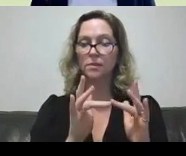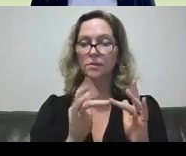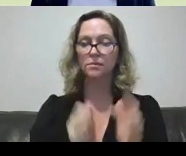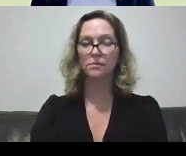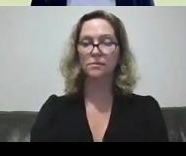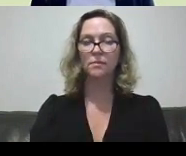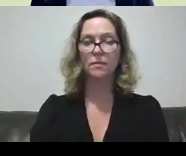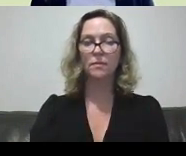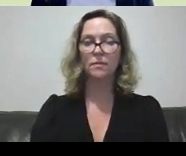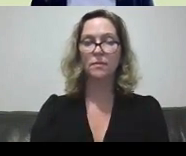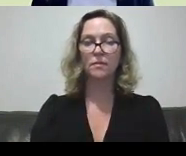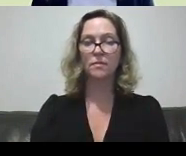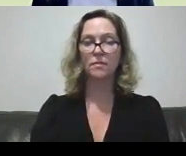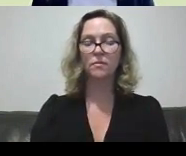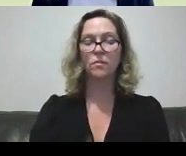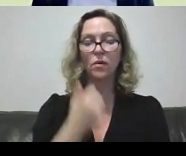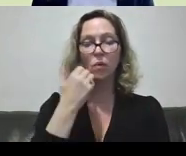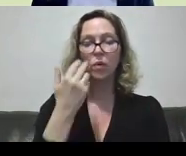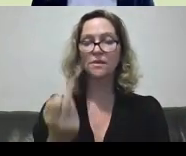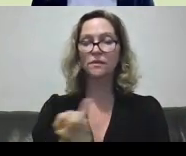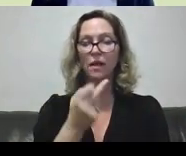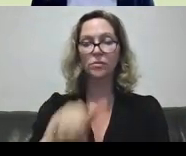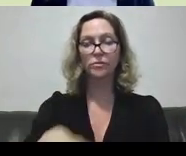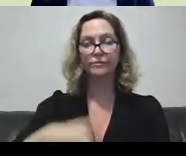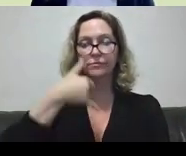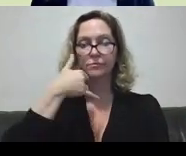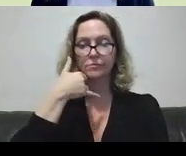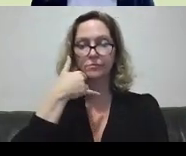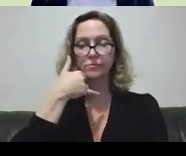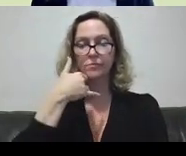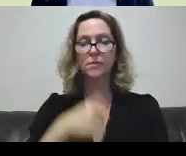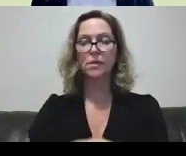we're always available to take your call. If there's anything you've heard today